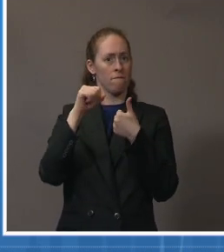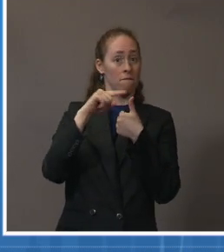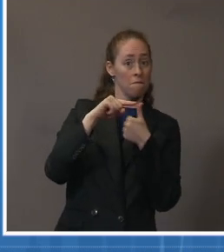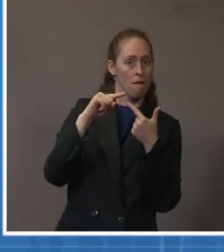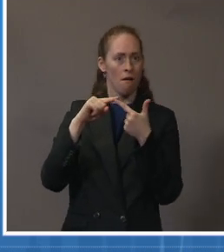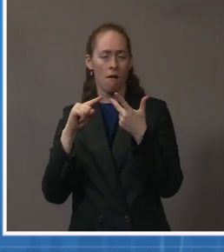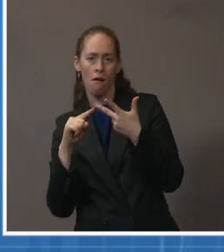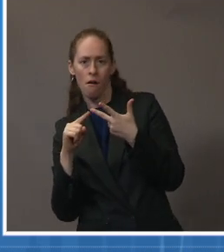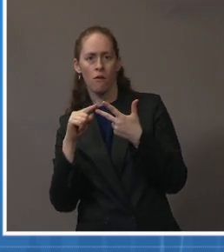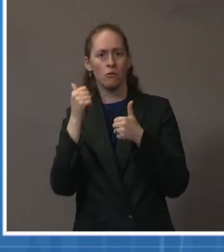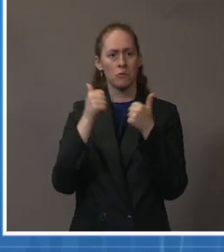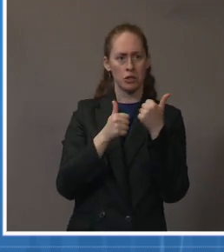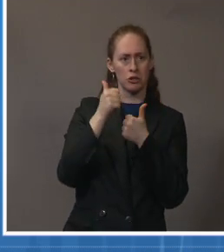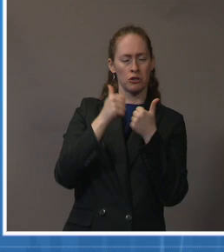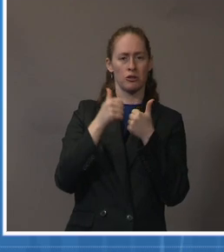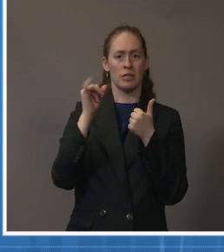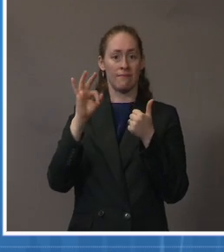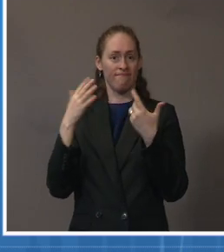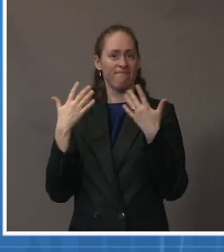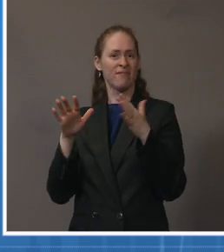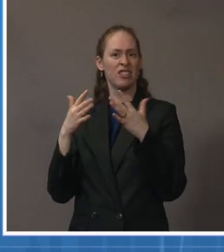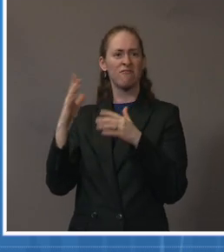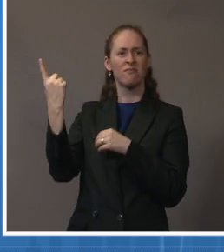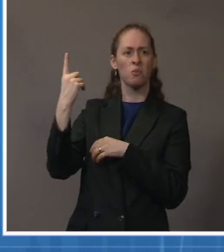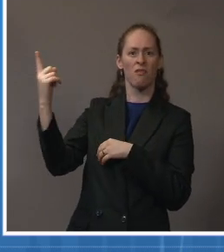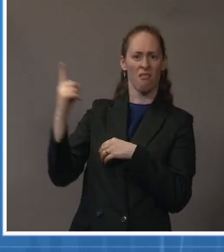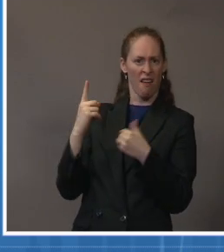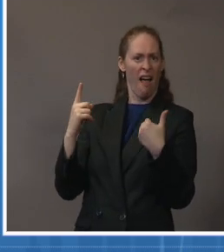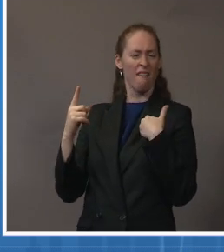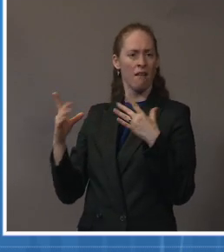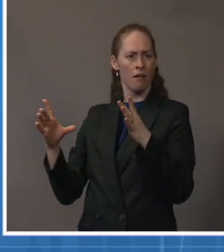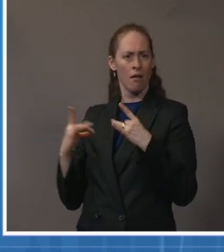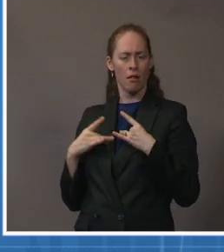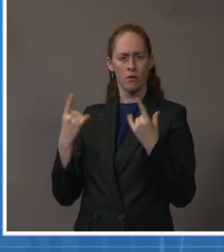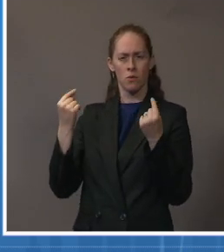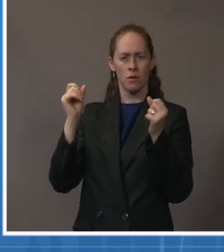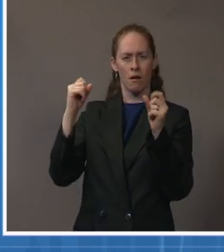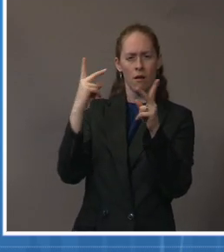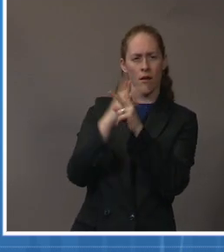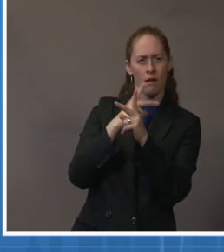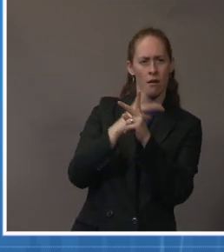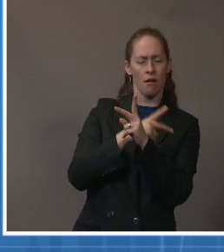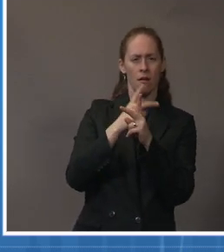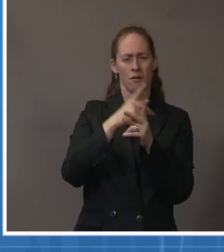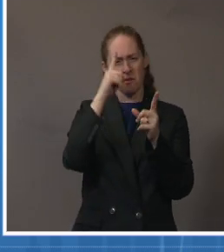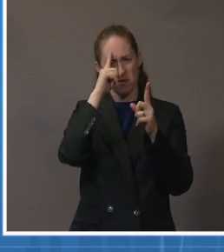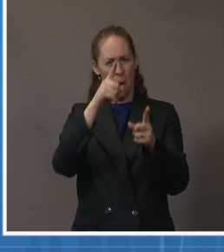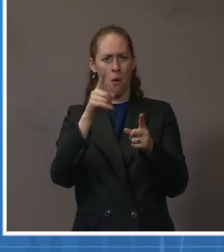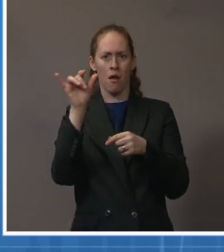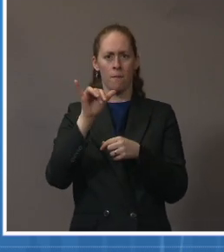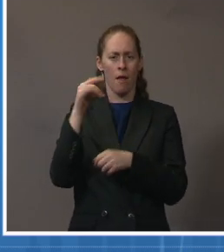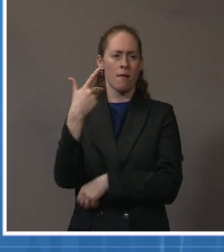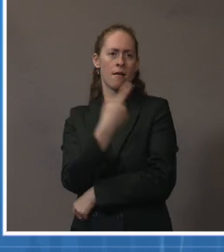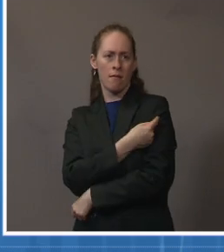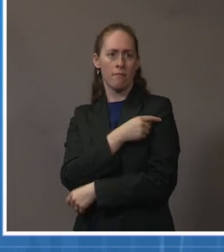to prevent them from going to the hospital. This has been granted an EUA, so it's available for use,